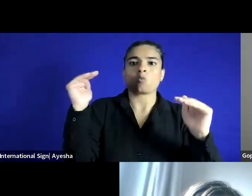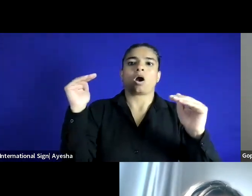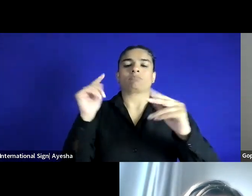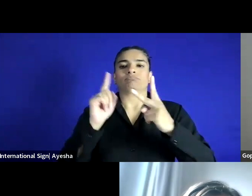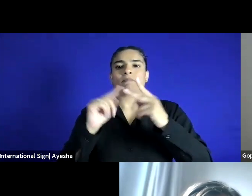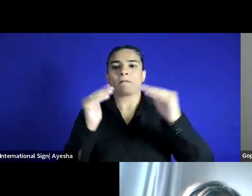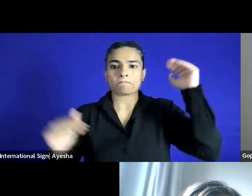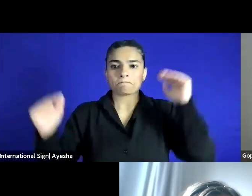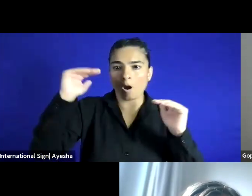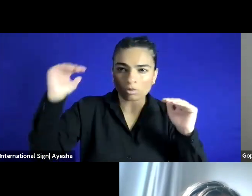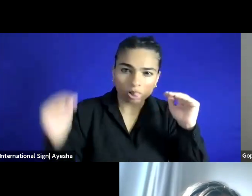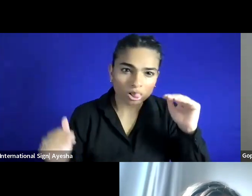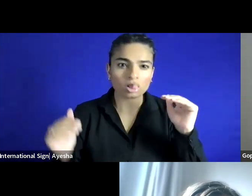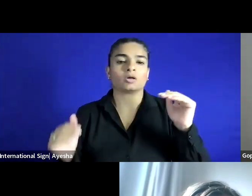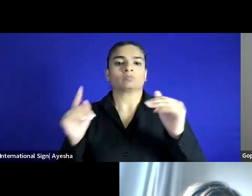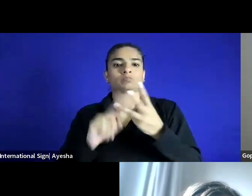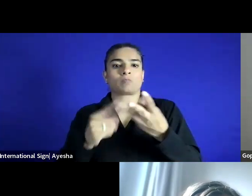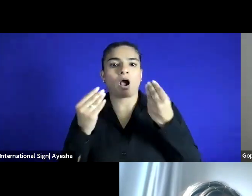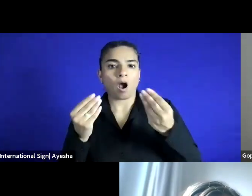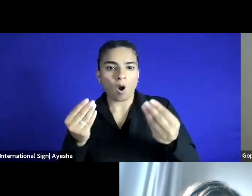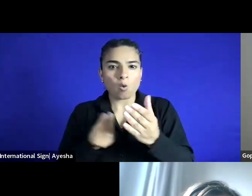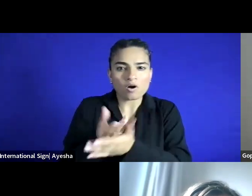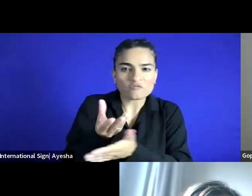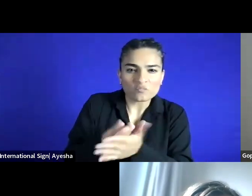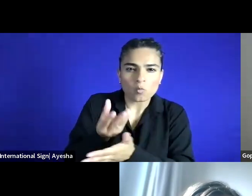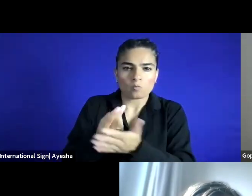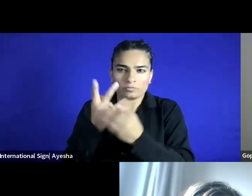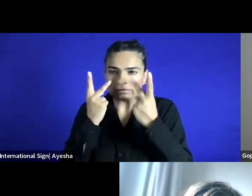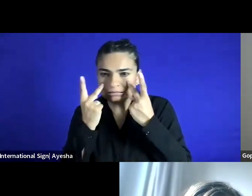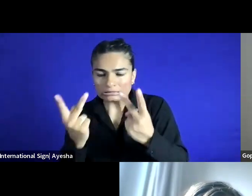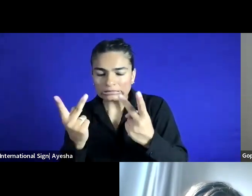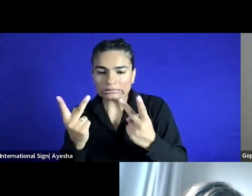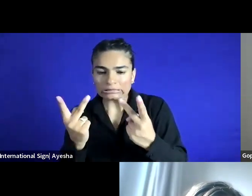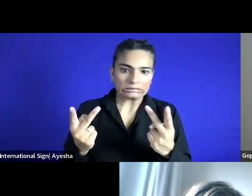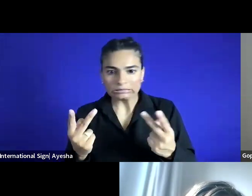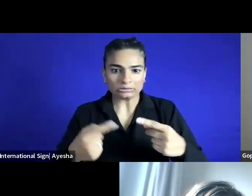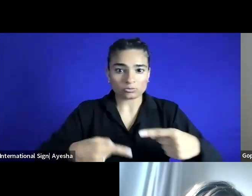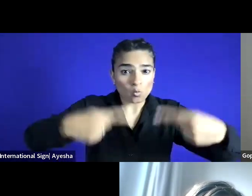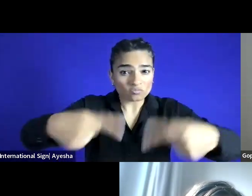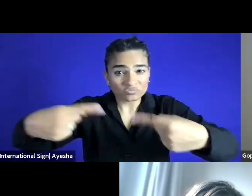inform conflicts and tensions and, and try to address, that in a way that